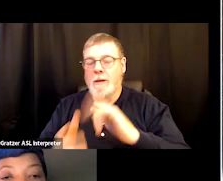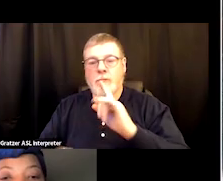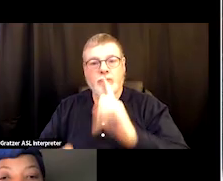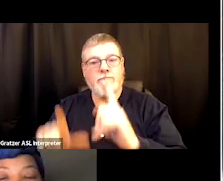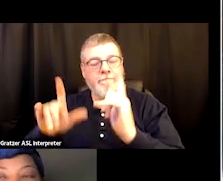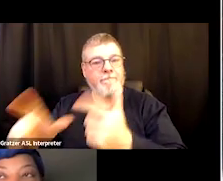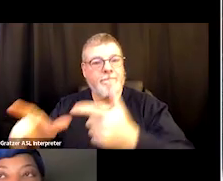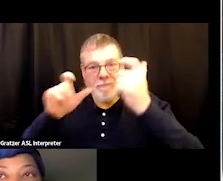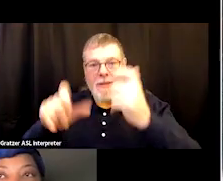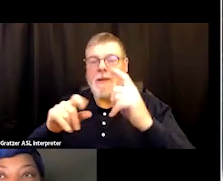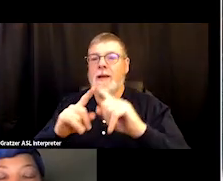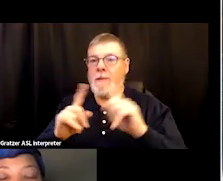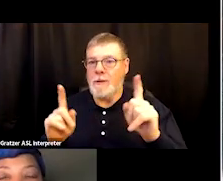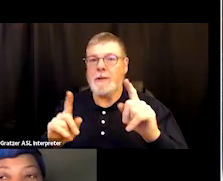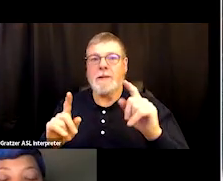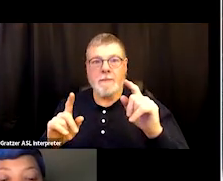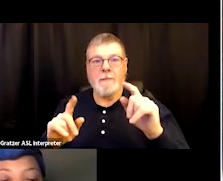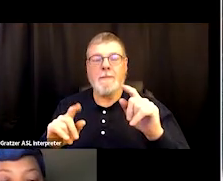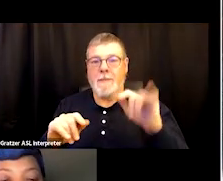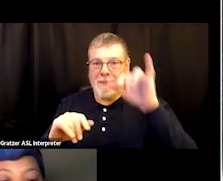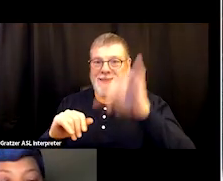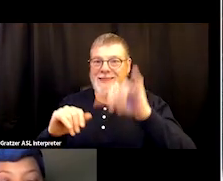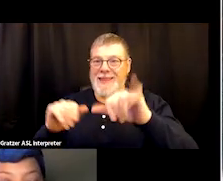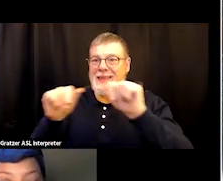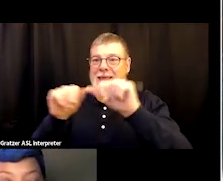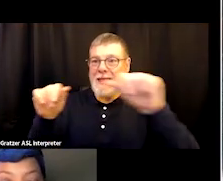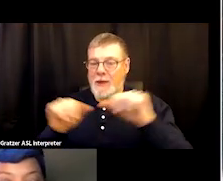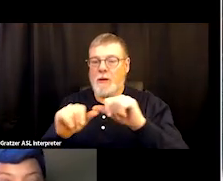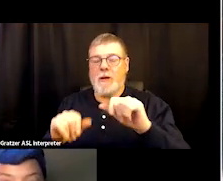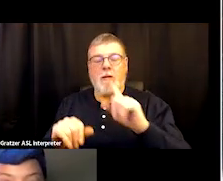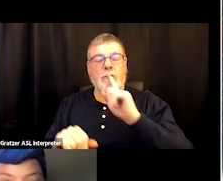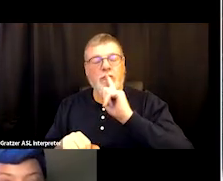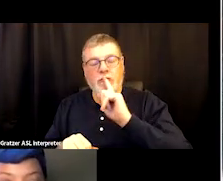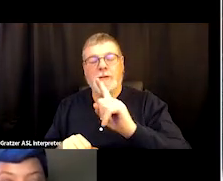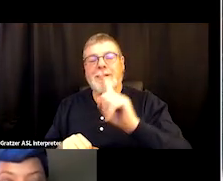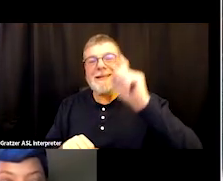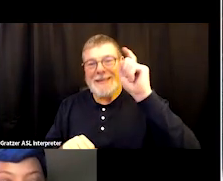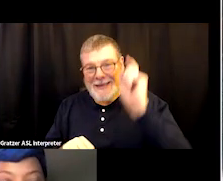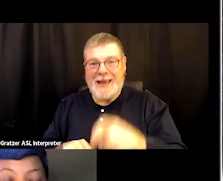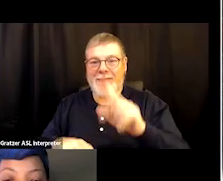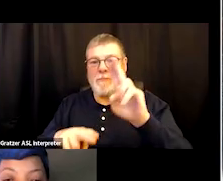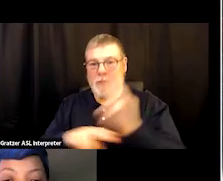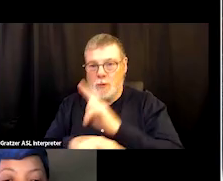but it's really a area that really has to be used in the SOAR process.